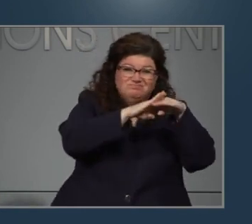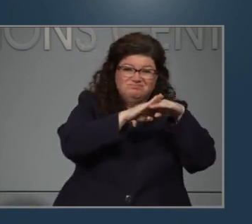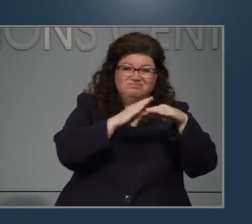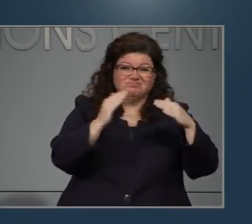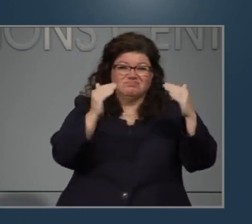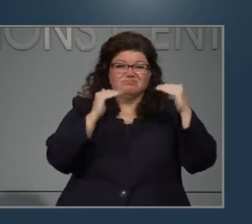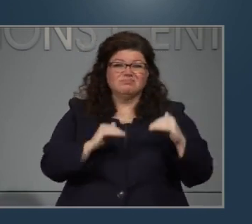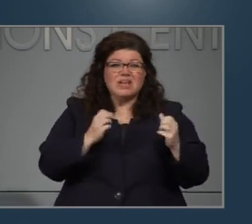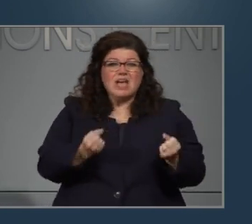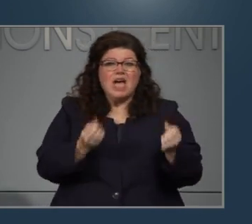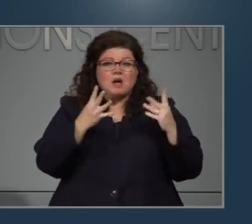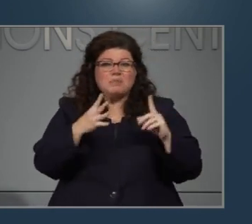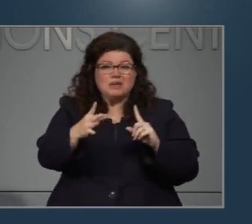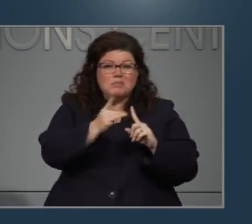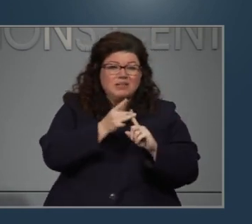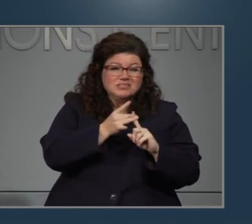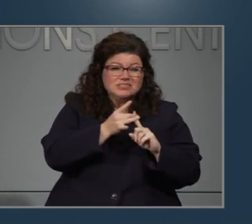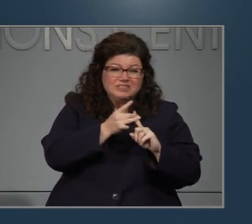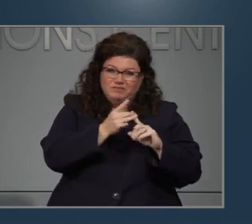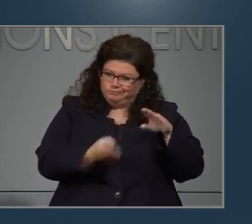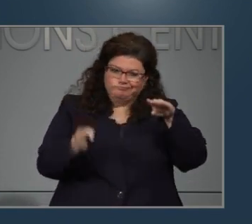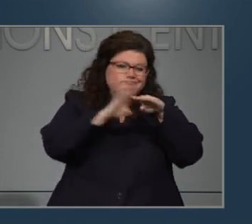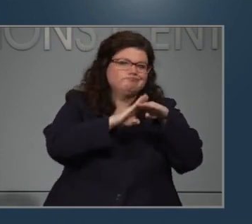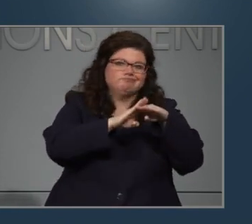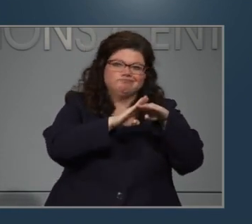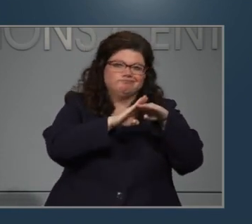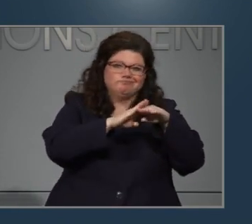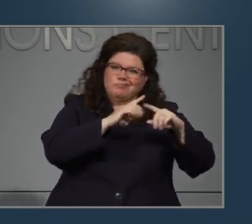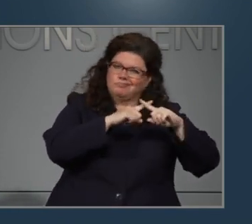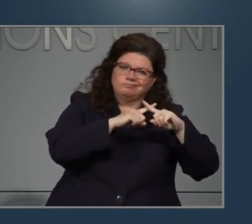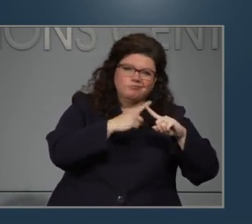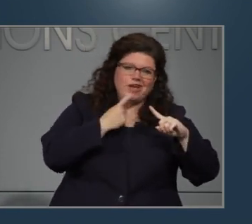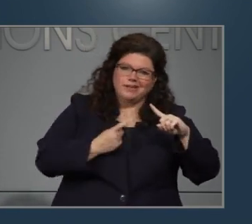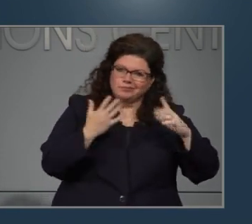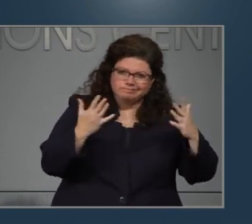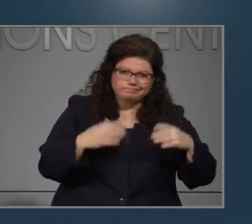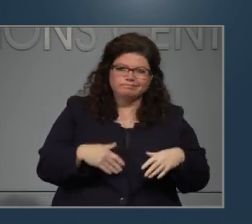TRAJECTORY OF LAB CONFIRMED CASES IS STARTING TO LEVEL, BUT IT’S STILL CLIMBING.